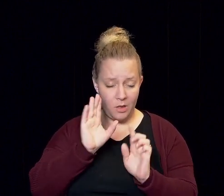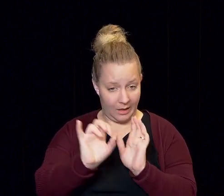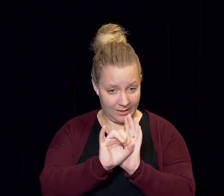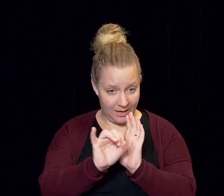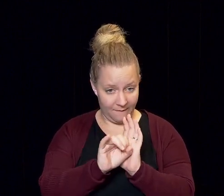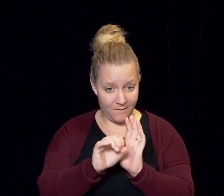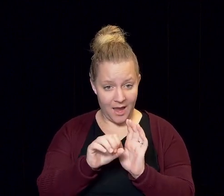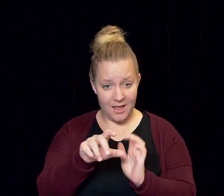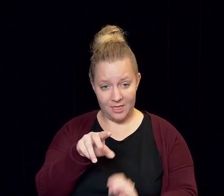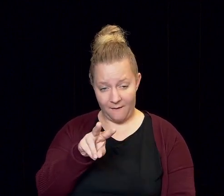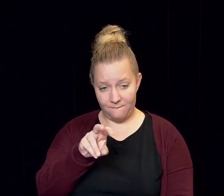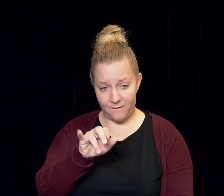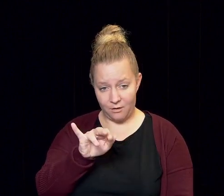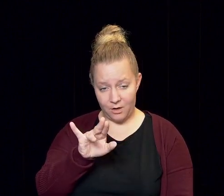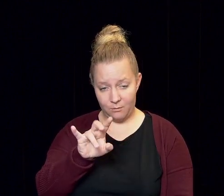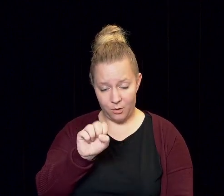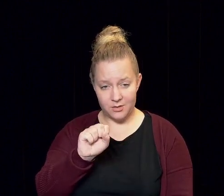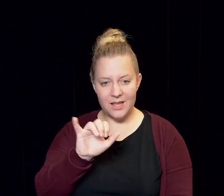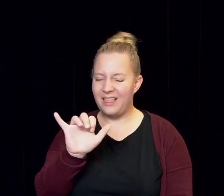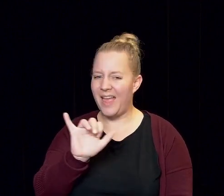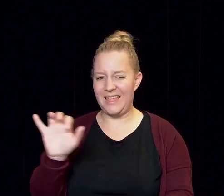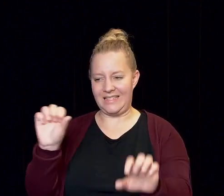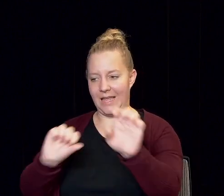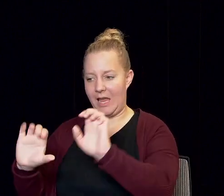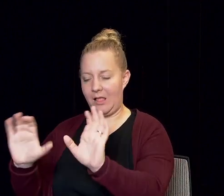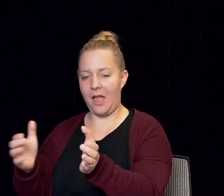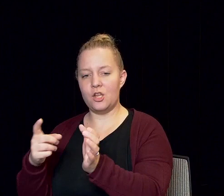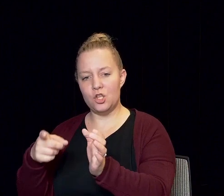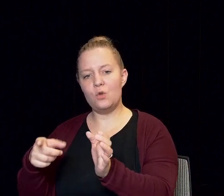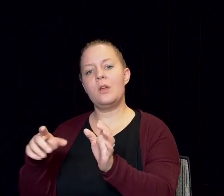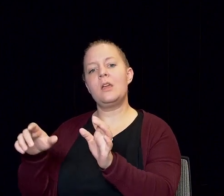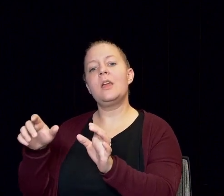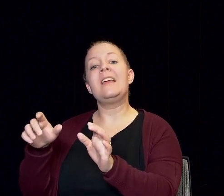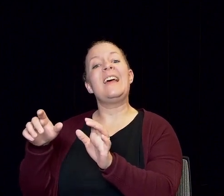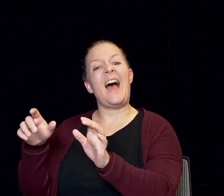just like in science class when you have to identify the independent and dependent variables